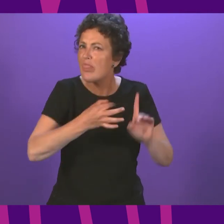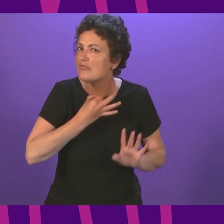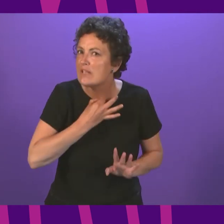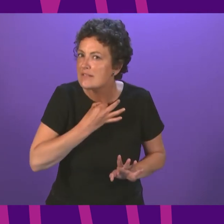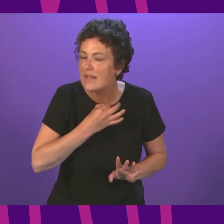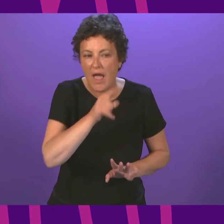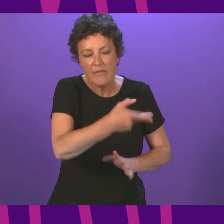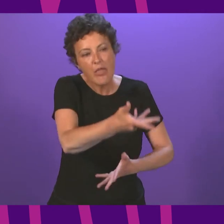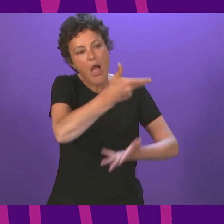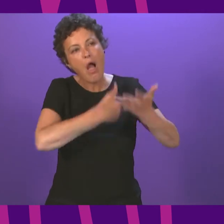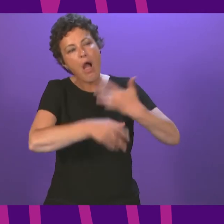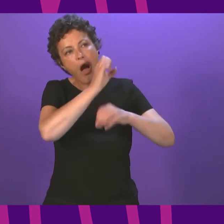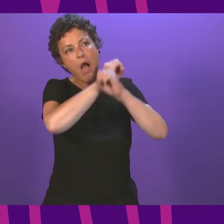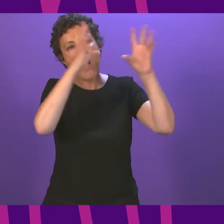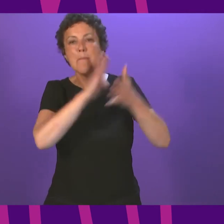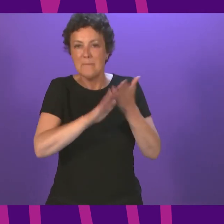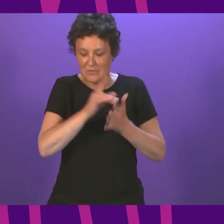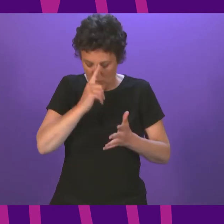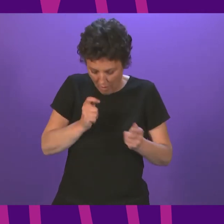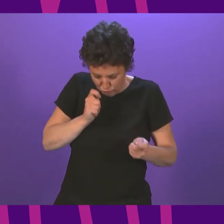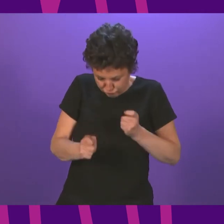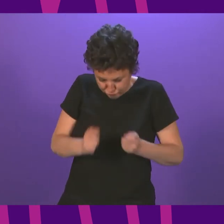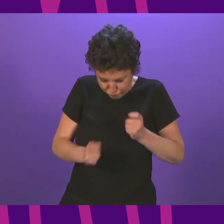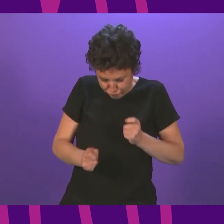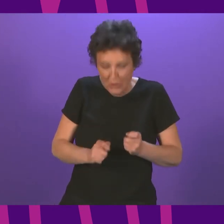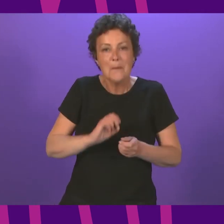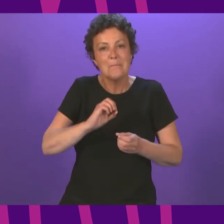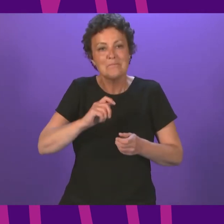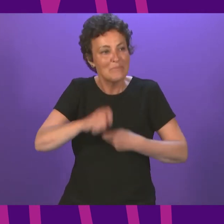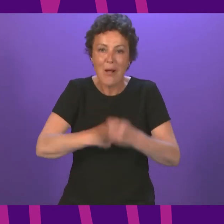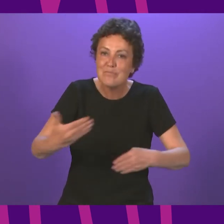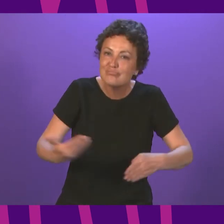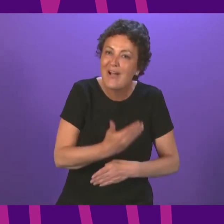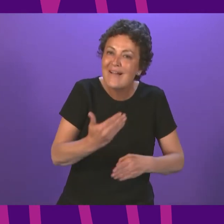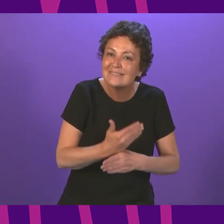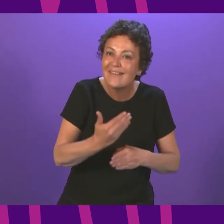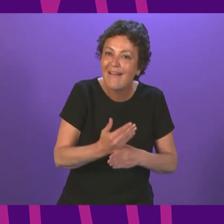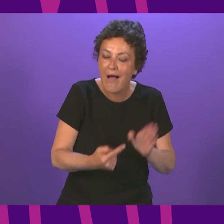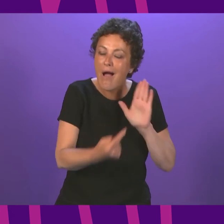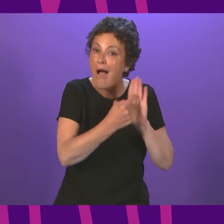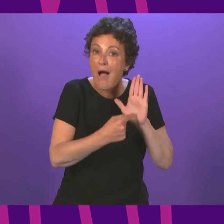can formulate a position that is helpful to the sector. It might not be everything that